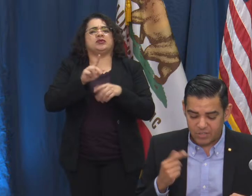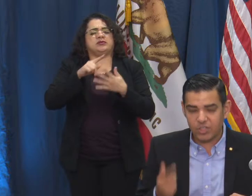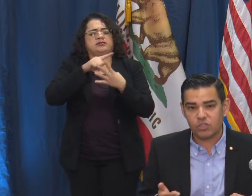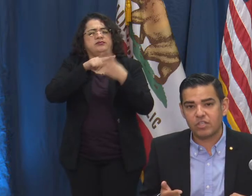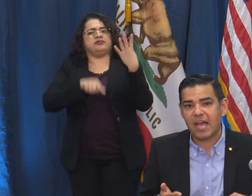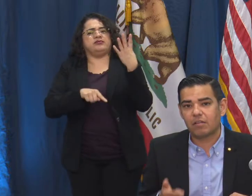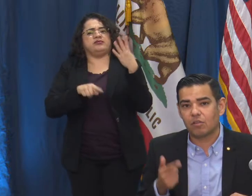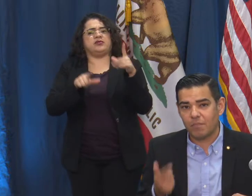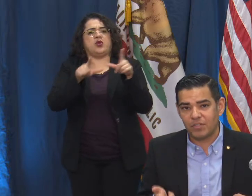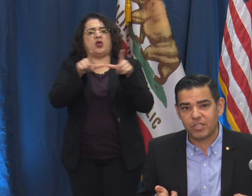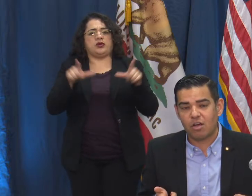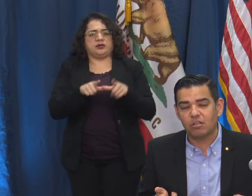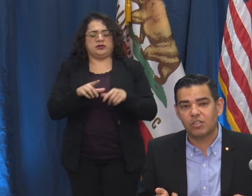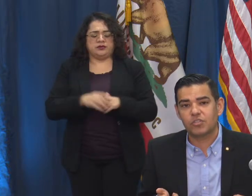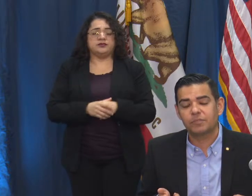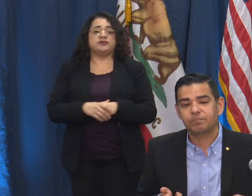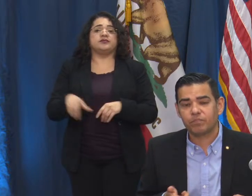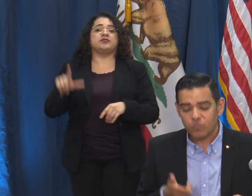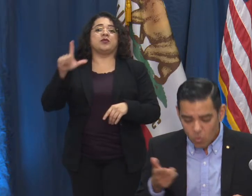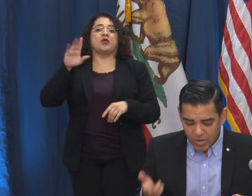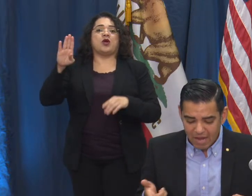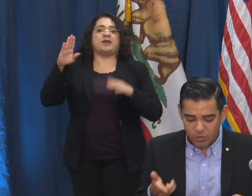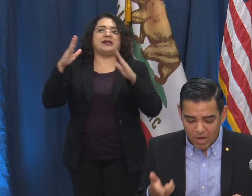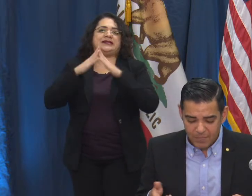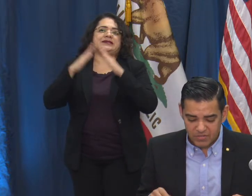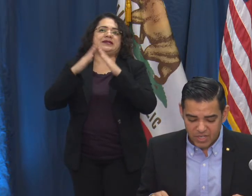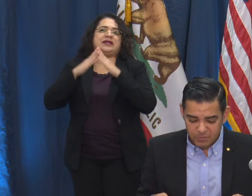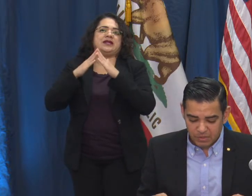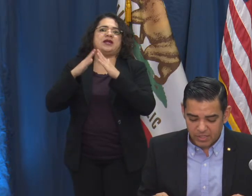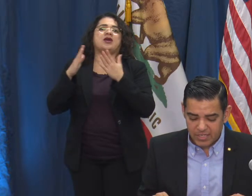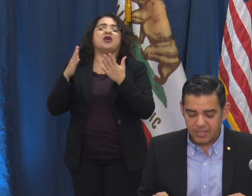addition to that Long Beach City College, we have the Rapid Assessment Clinic and